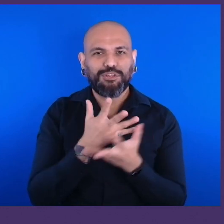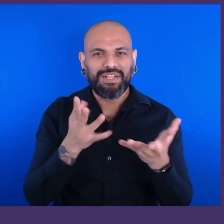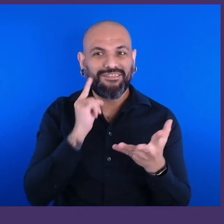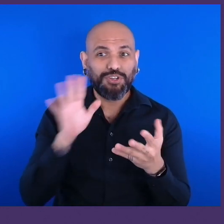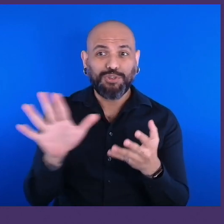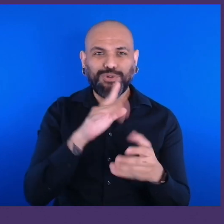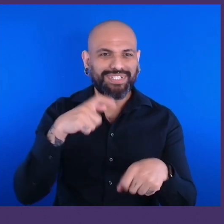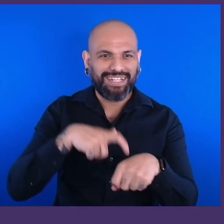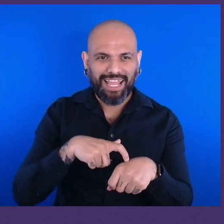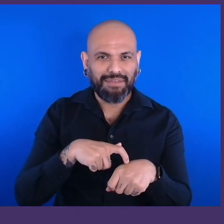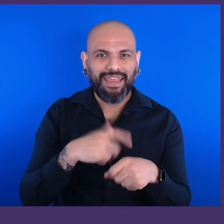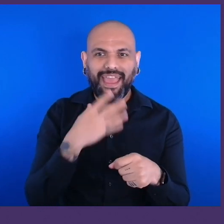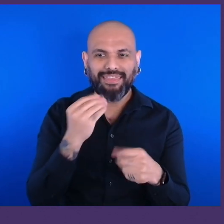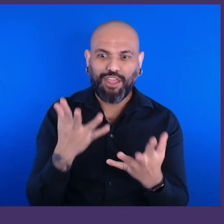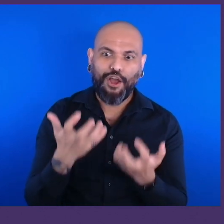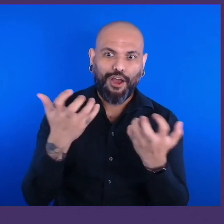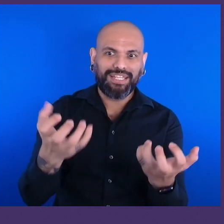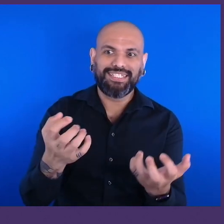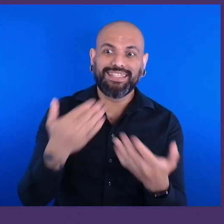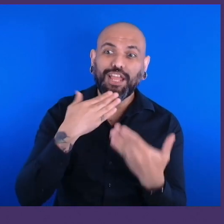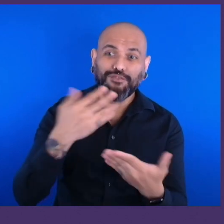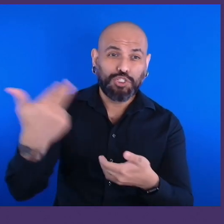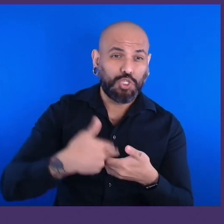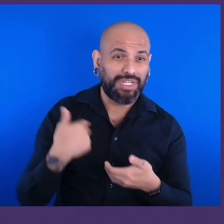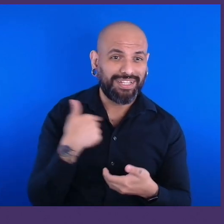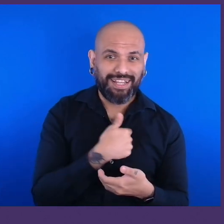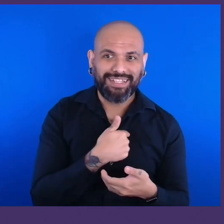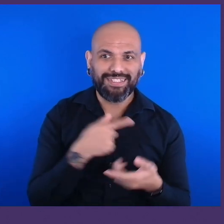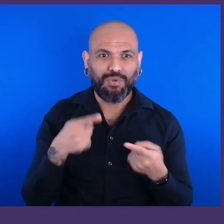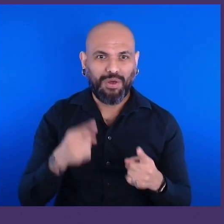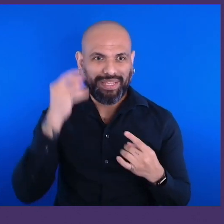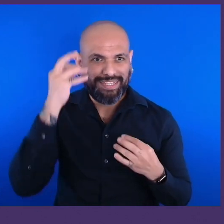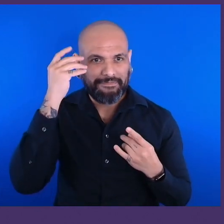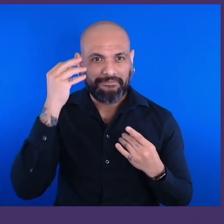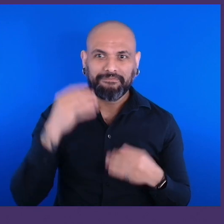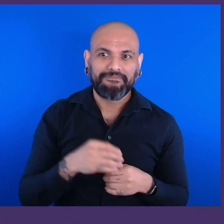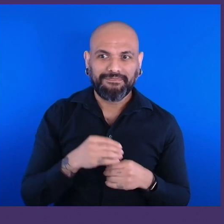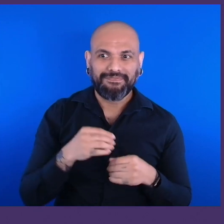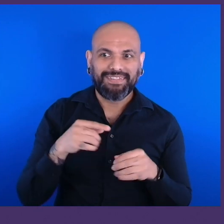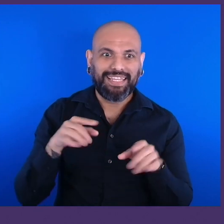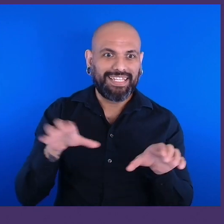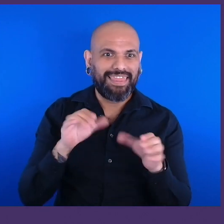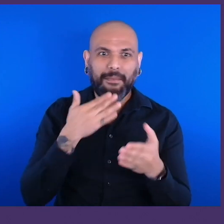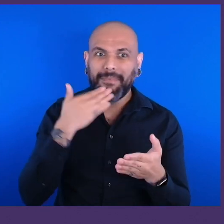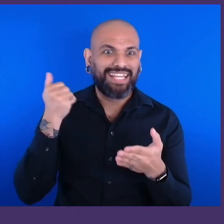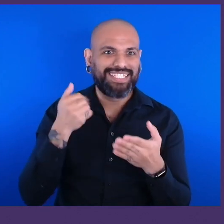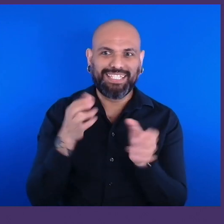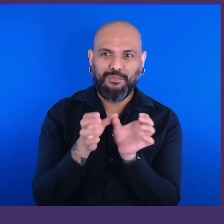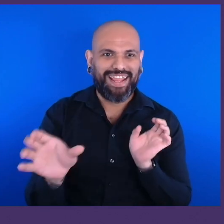for joining us for, as we think, the best breakout session of Ability Summit. We'll see you all again next year.